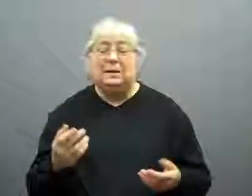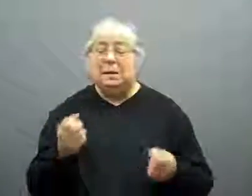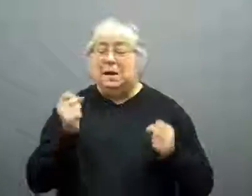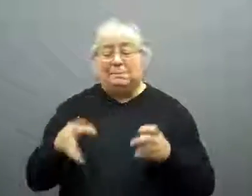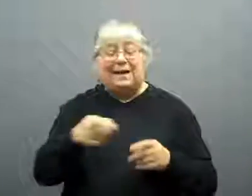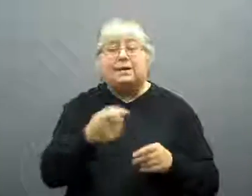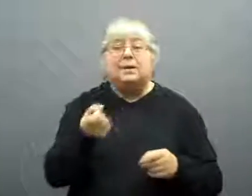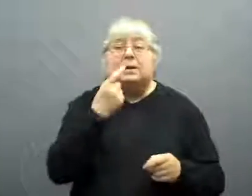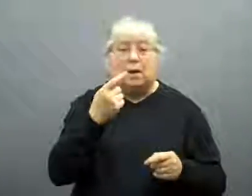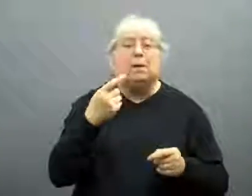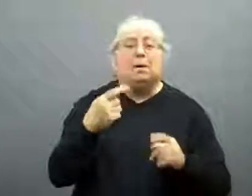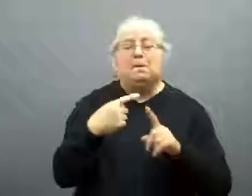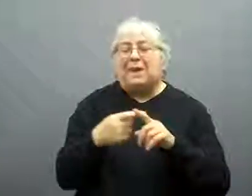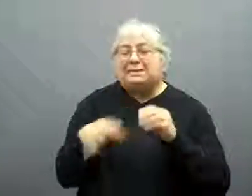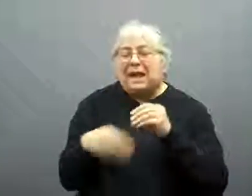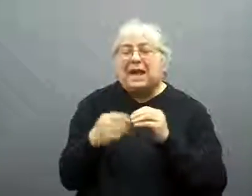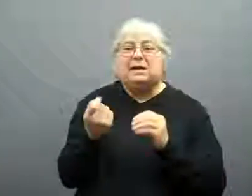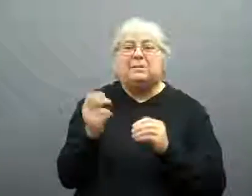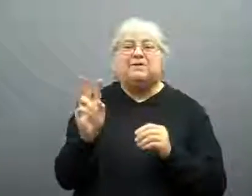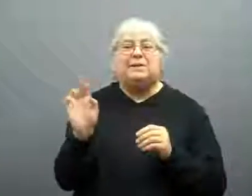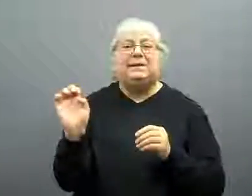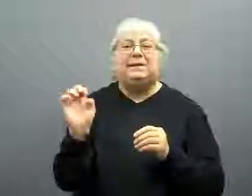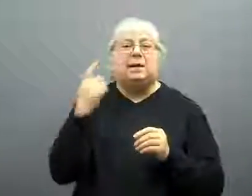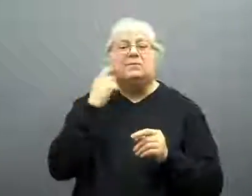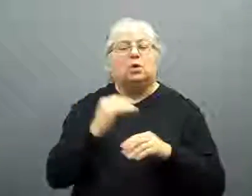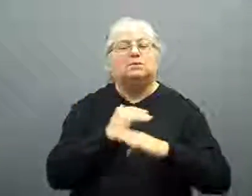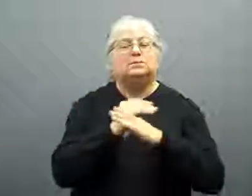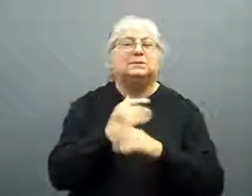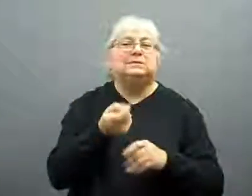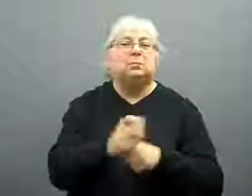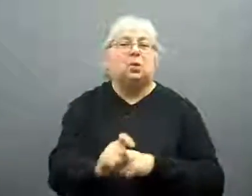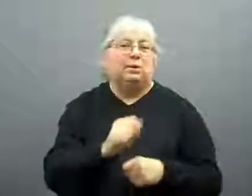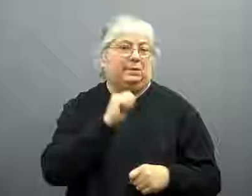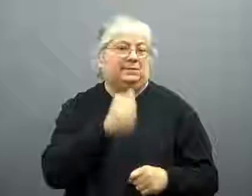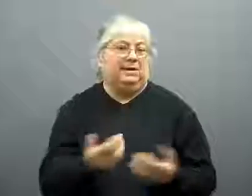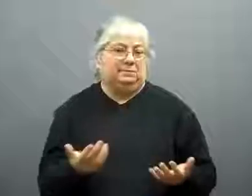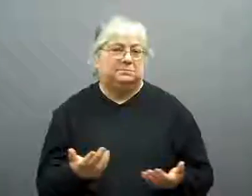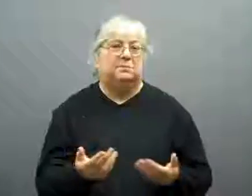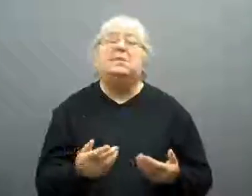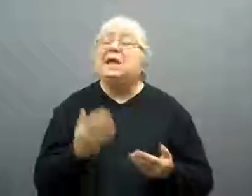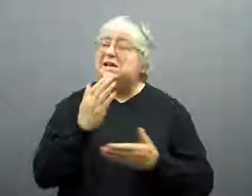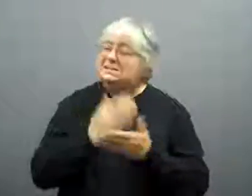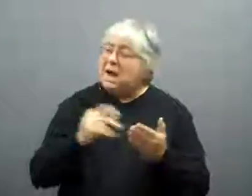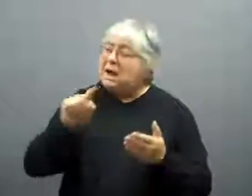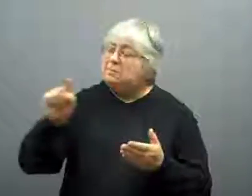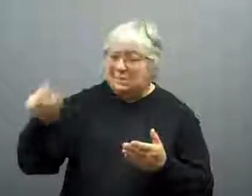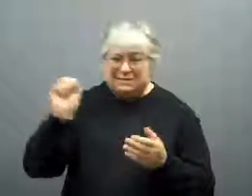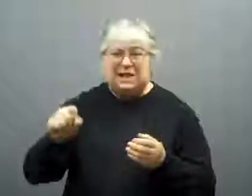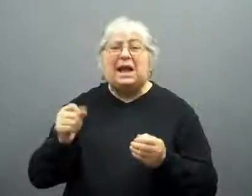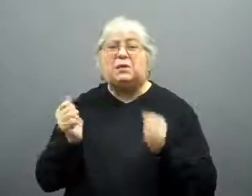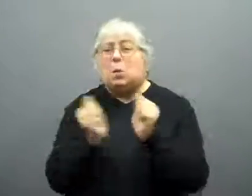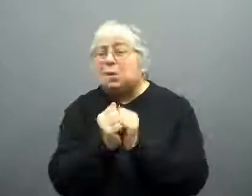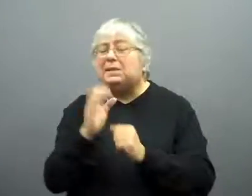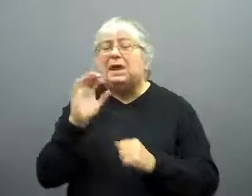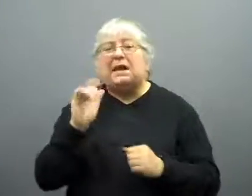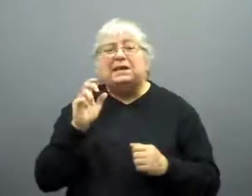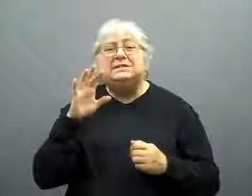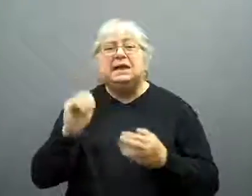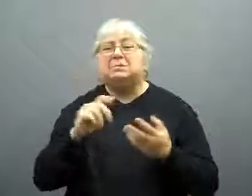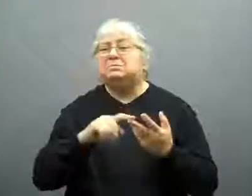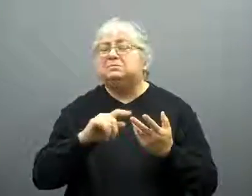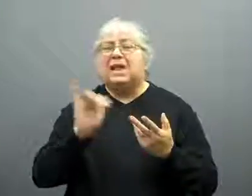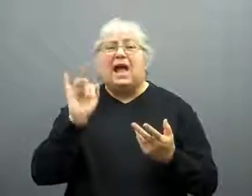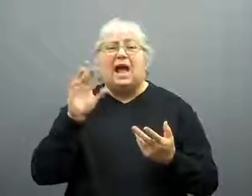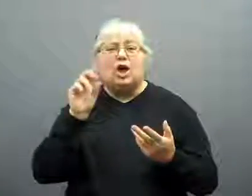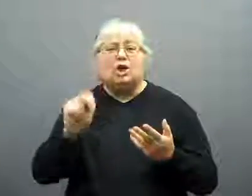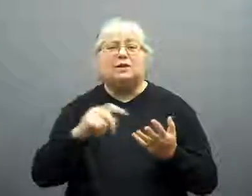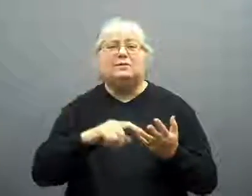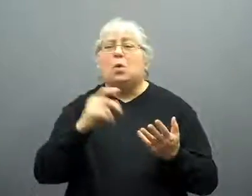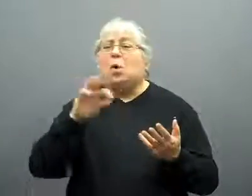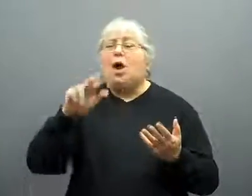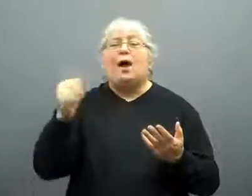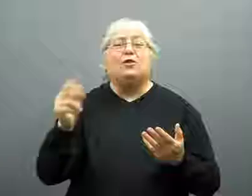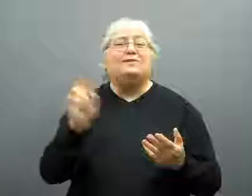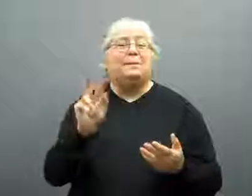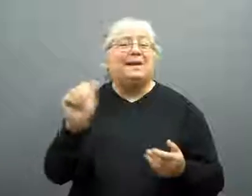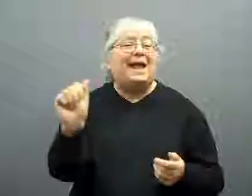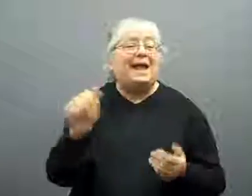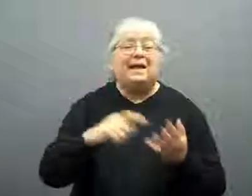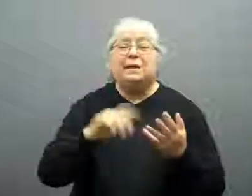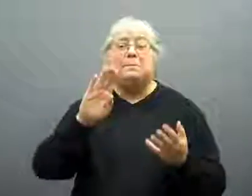Many brands add a little Vitamin E to prevent spoilage.